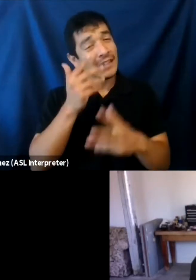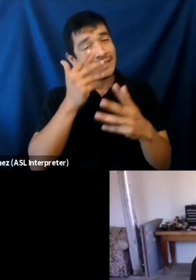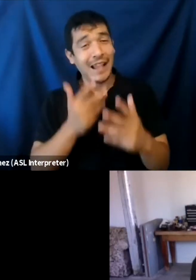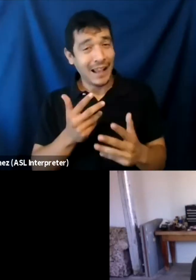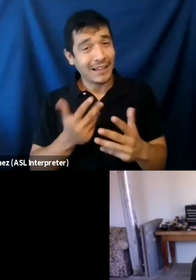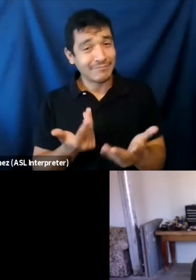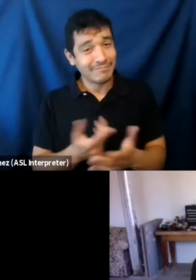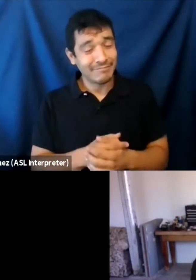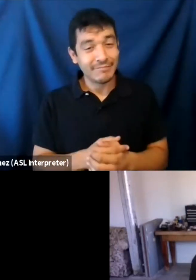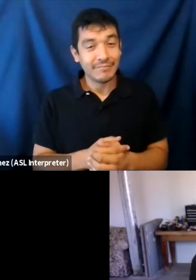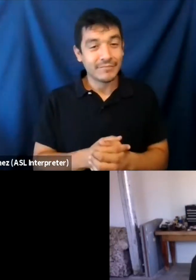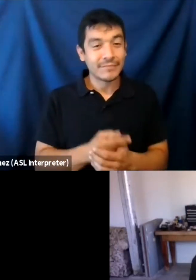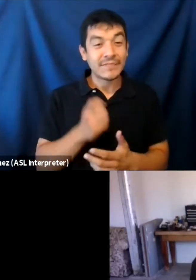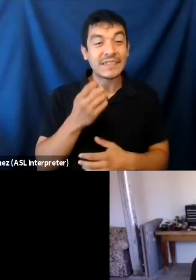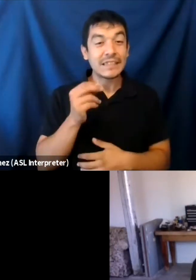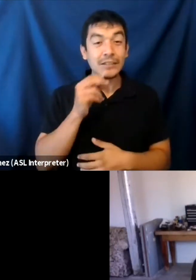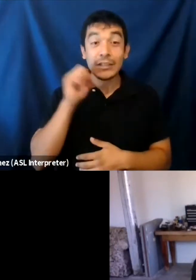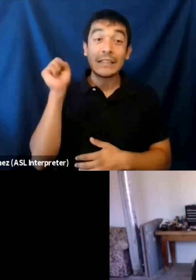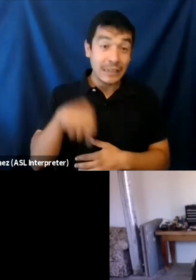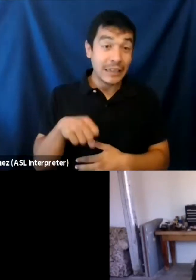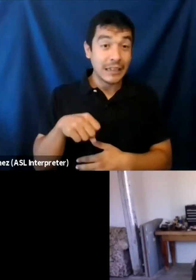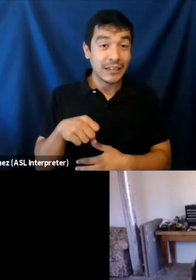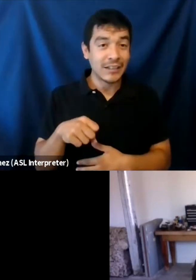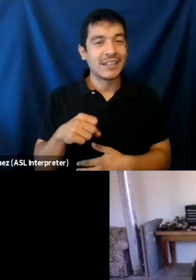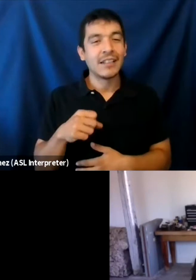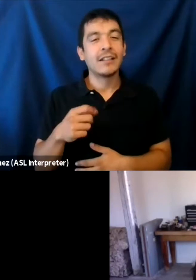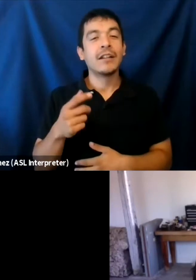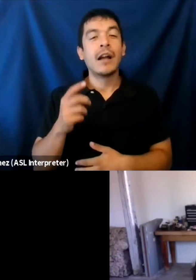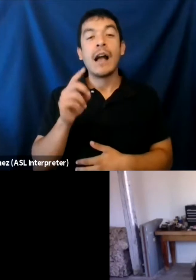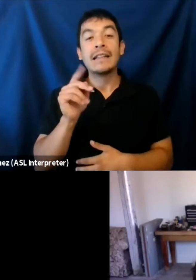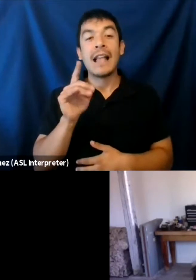Yeah, well, we just learn to accept, dandruff is a part of life.